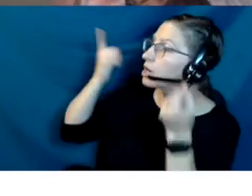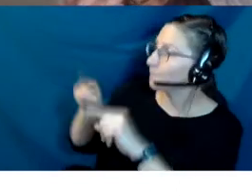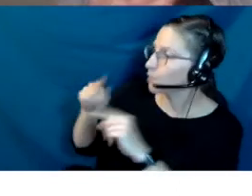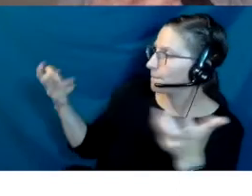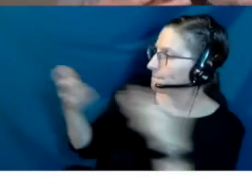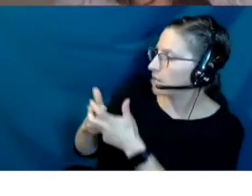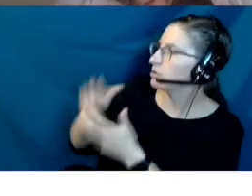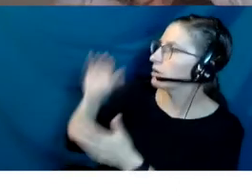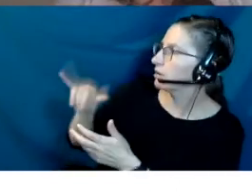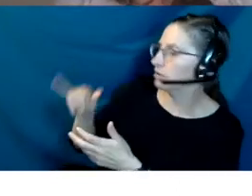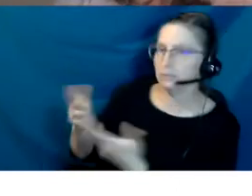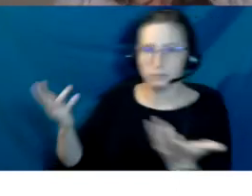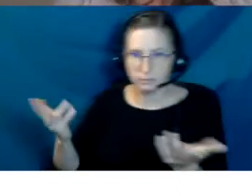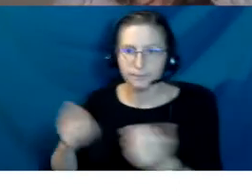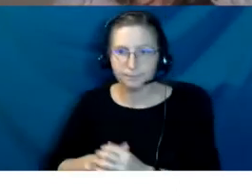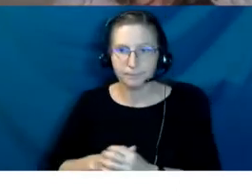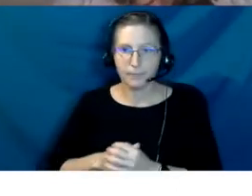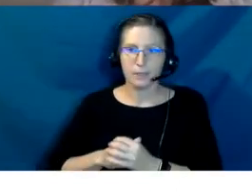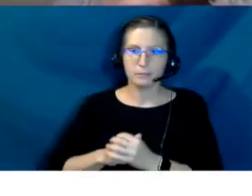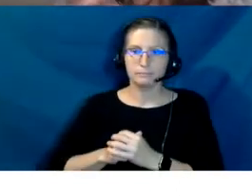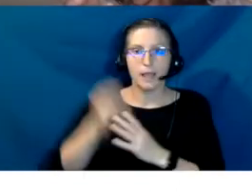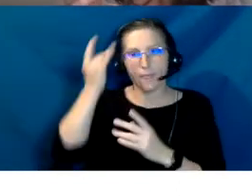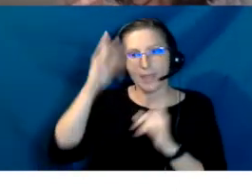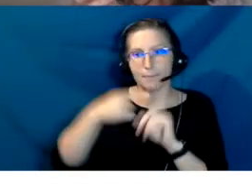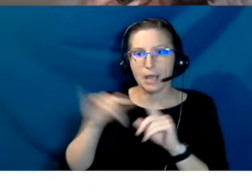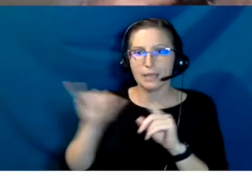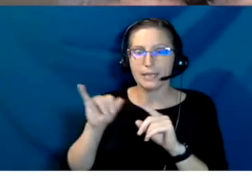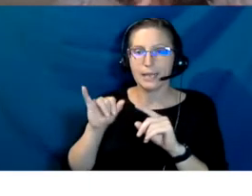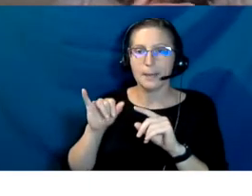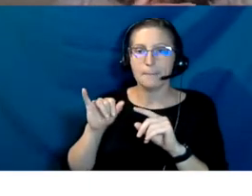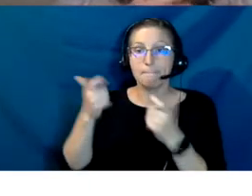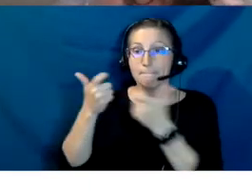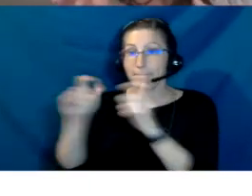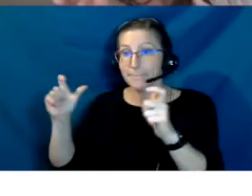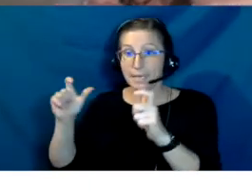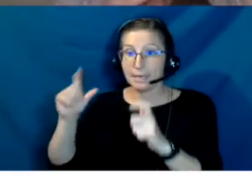about like a big bang, and it's the garbage truck, you might have heard that, and then